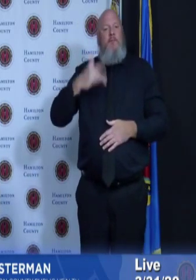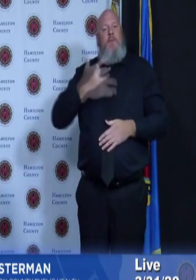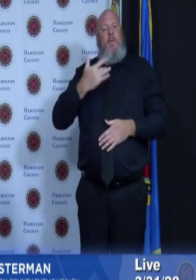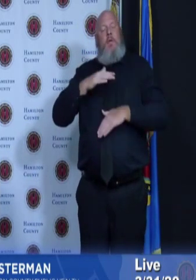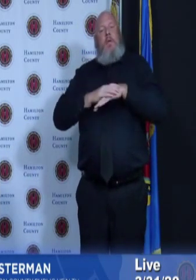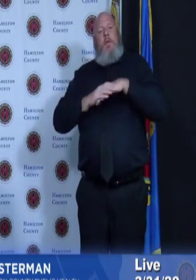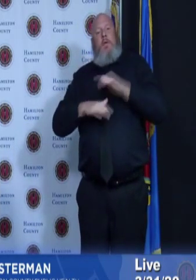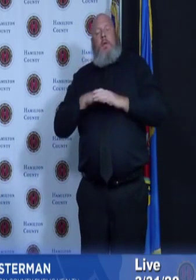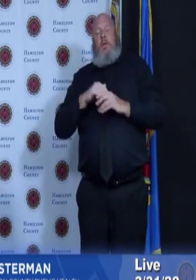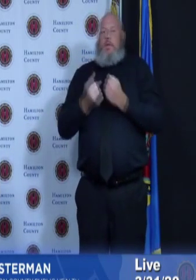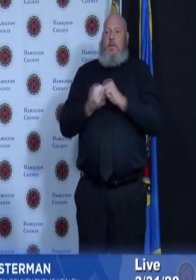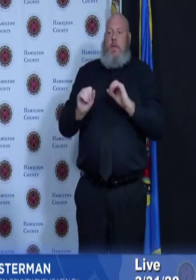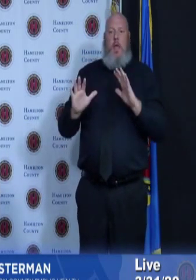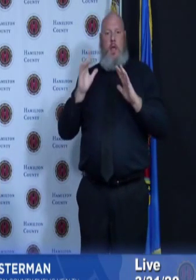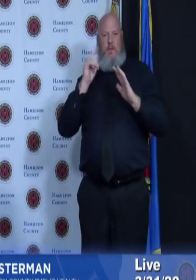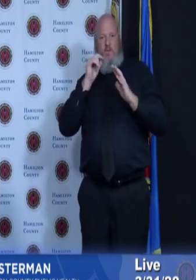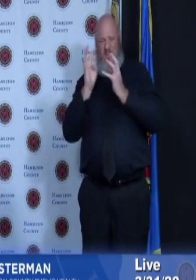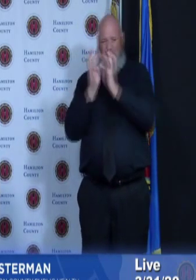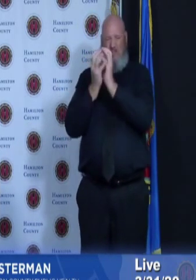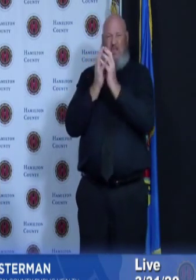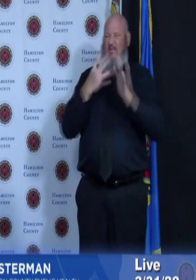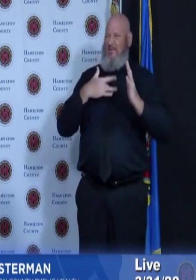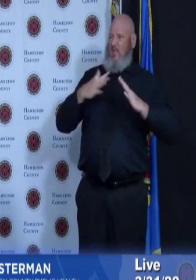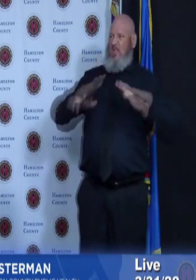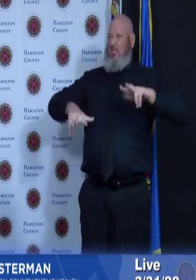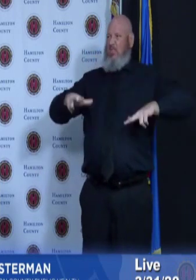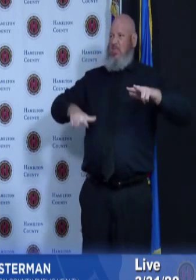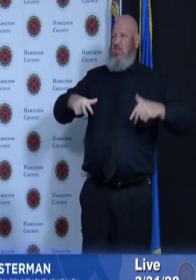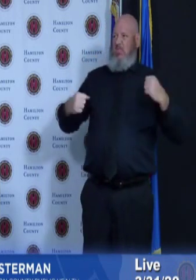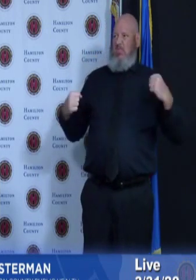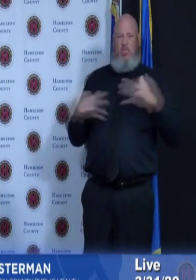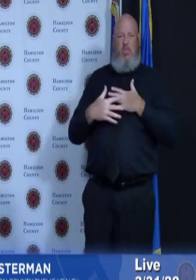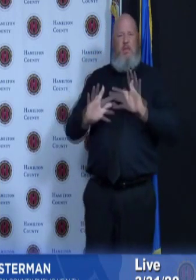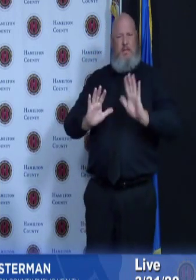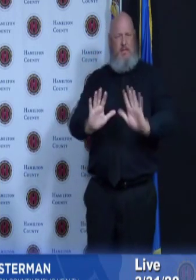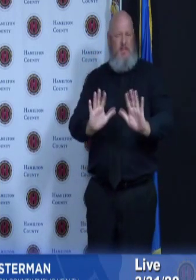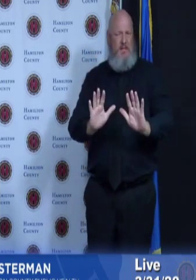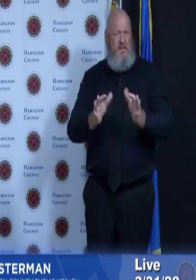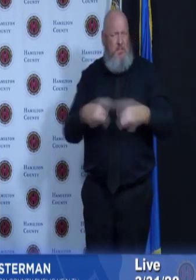enforcement EMS workers firefighters hospital workers all of us have